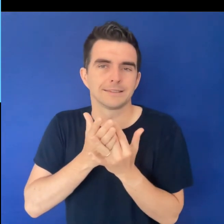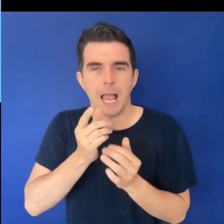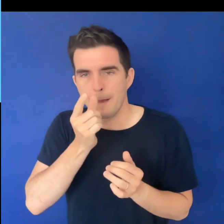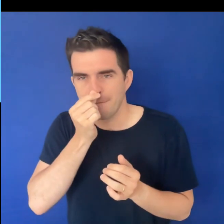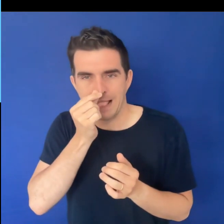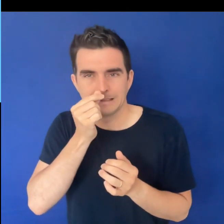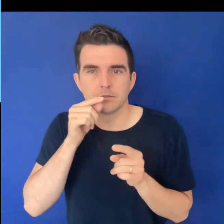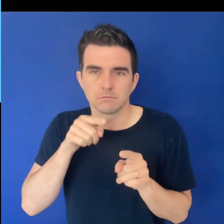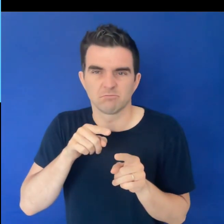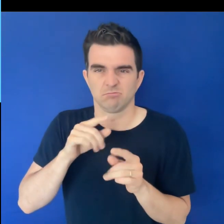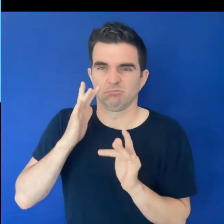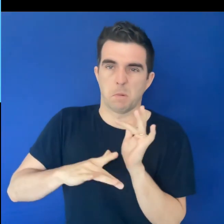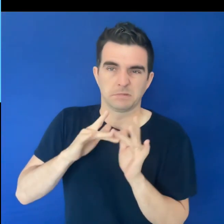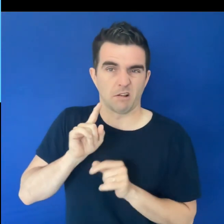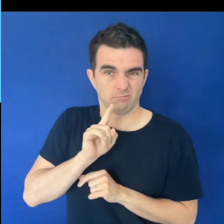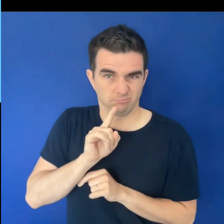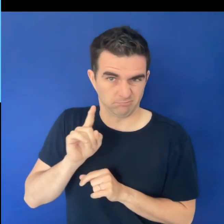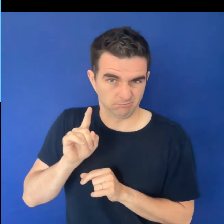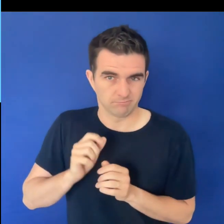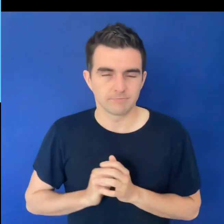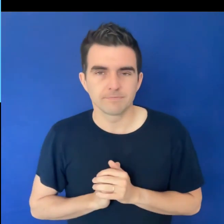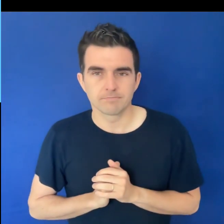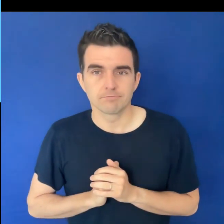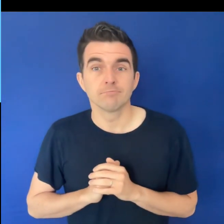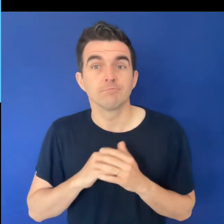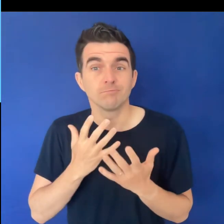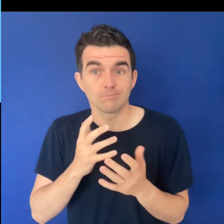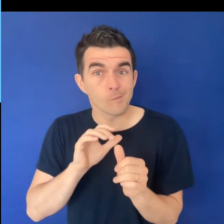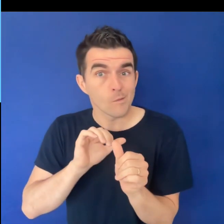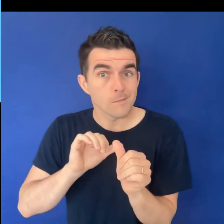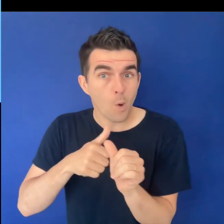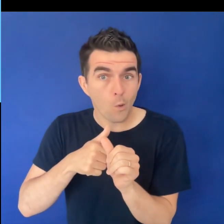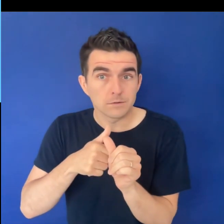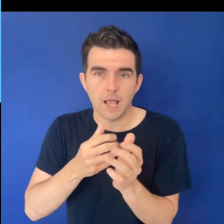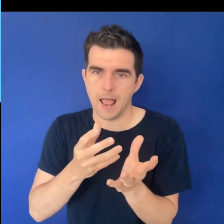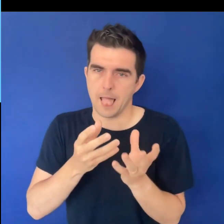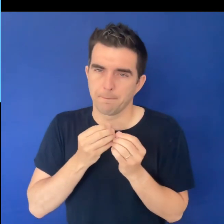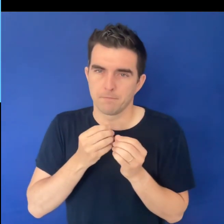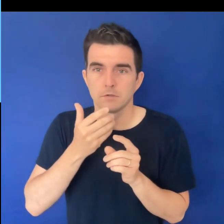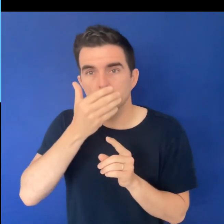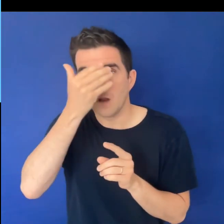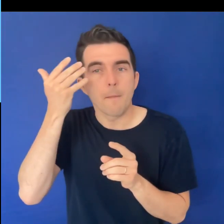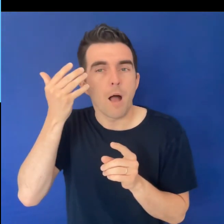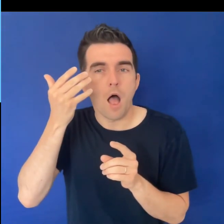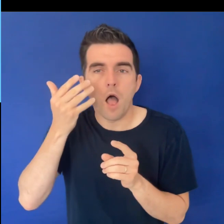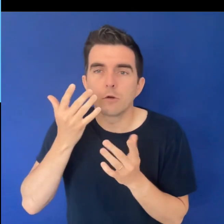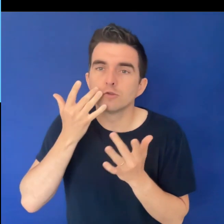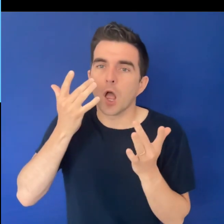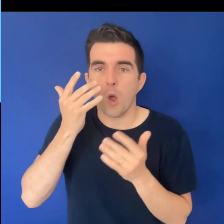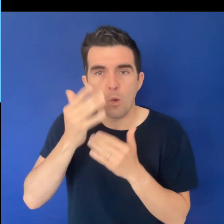Access-Ability at Patreon.com/LauraKBuzz. Your support helps the Summer Showcase to exist,